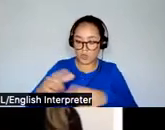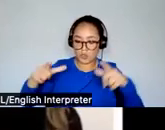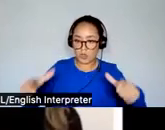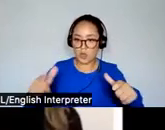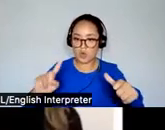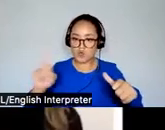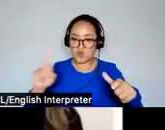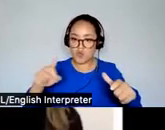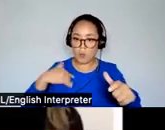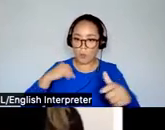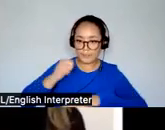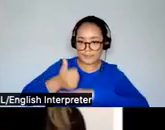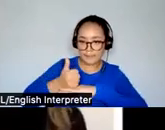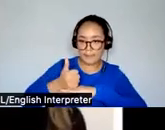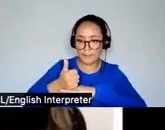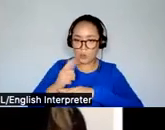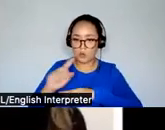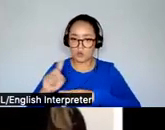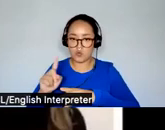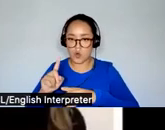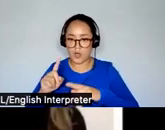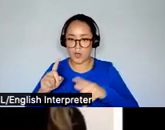to activate and use.